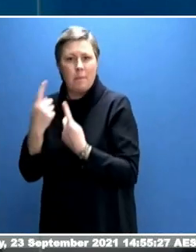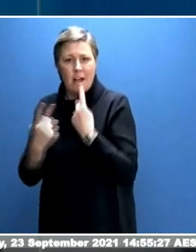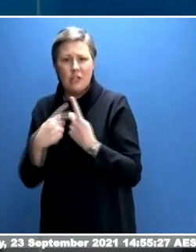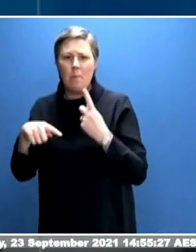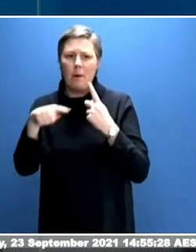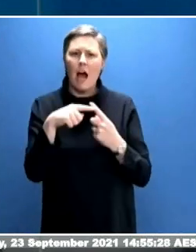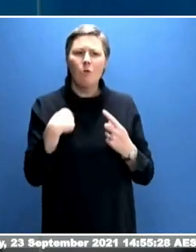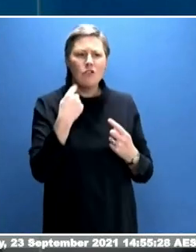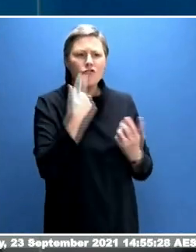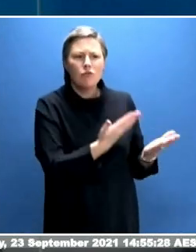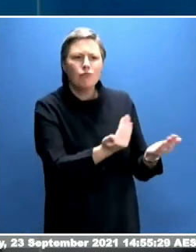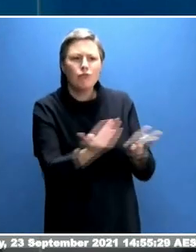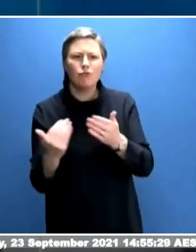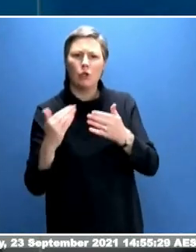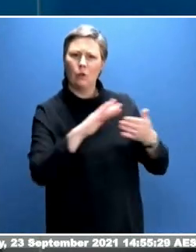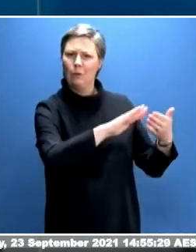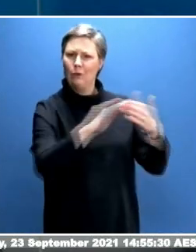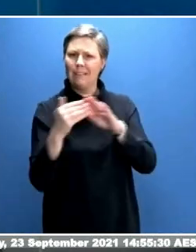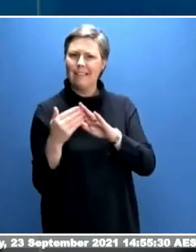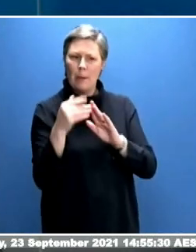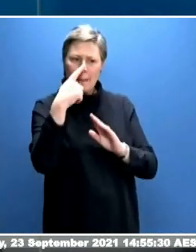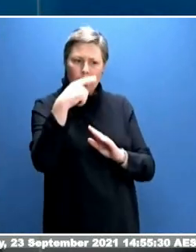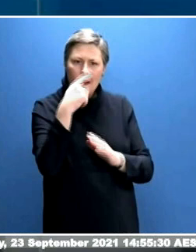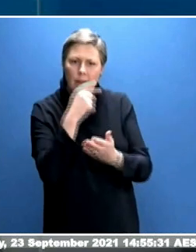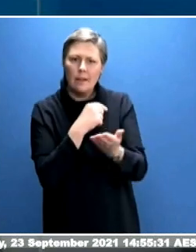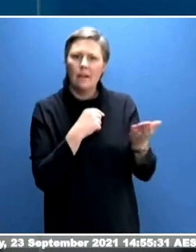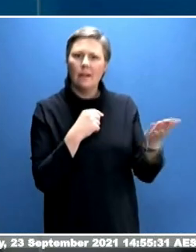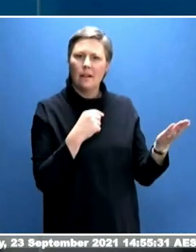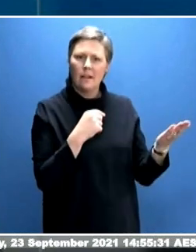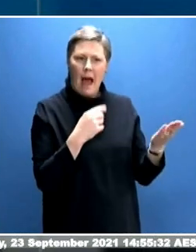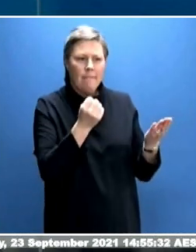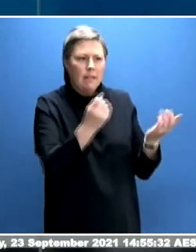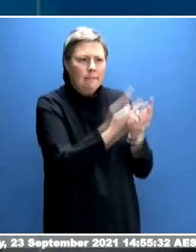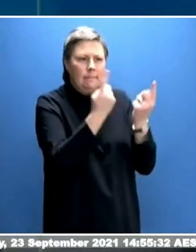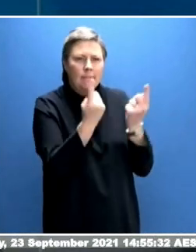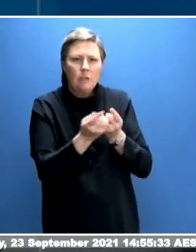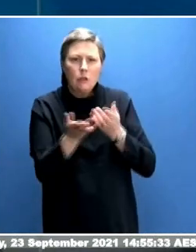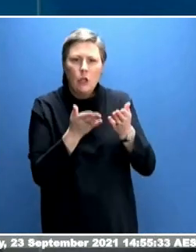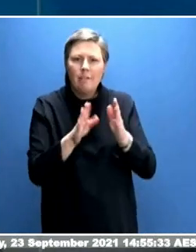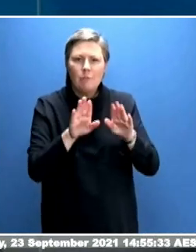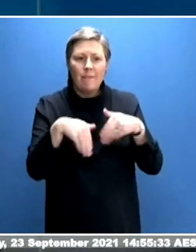as much as we can and that's indicated by the vast range of service providers that come in and work with young people.